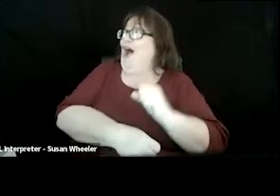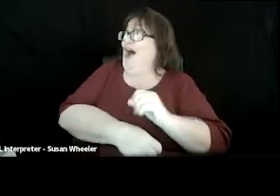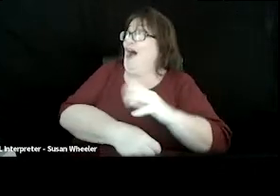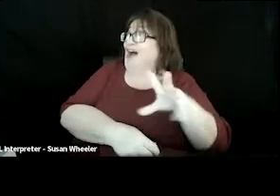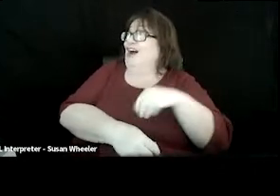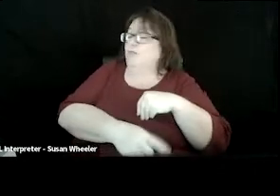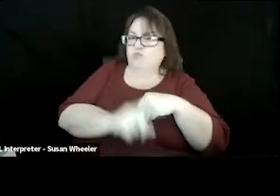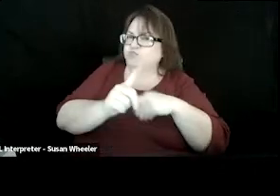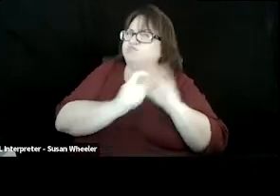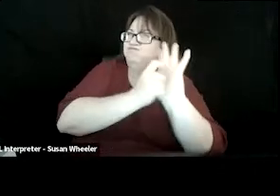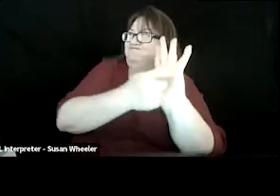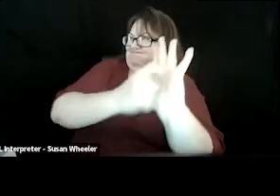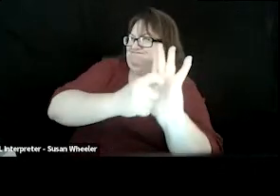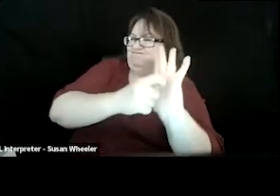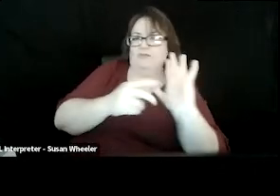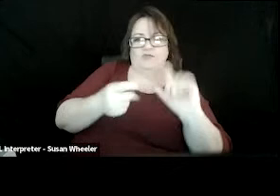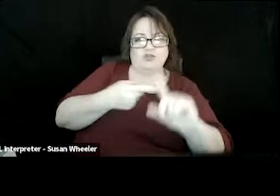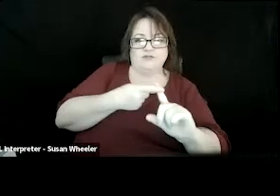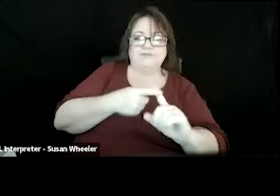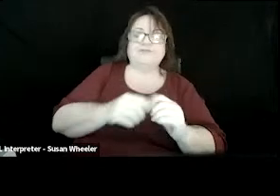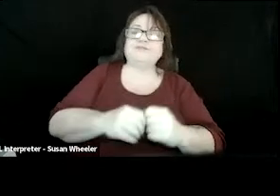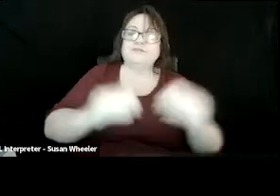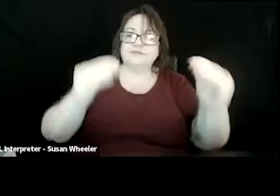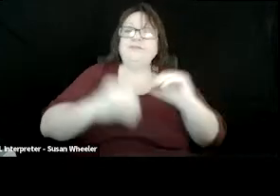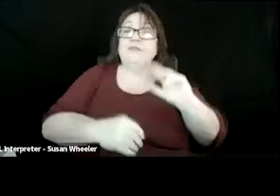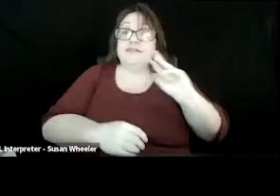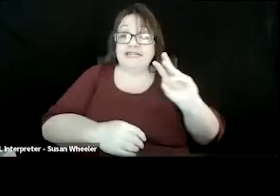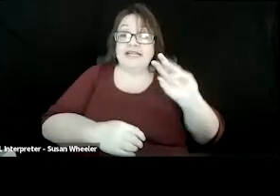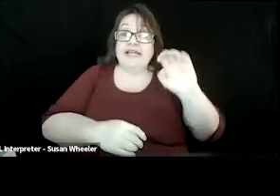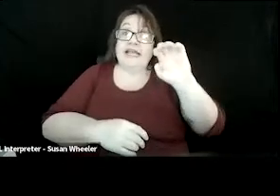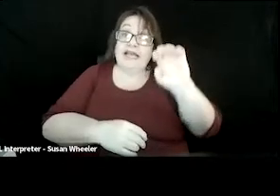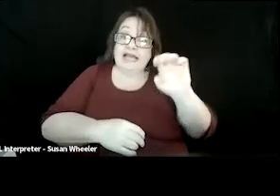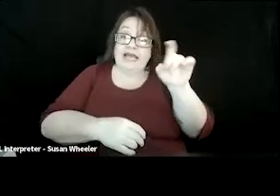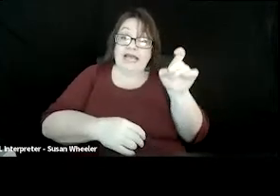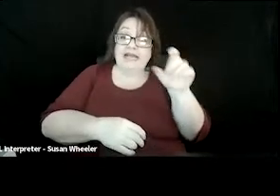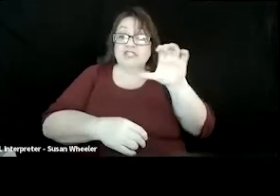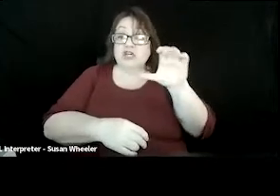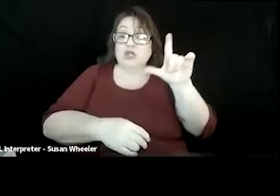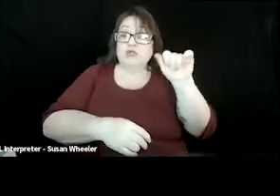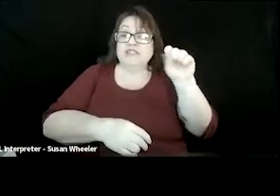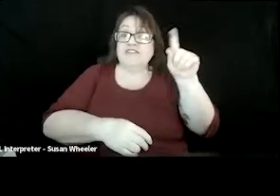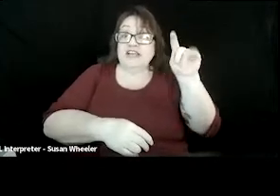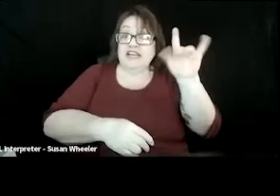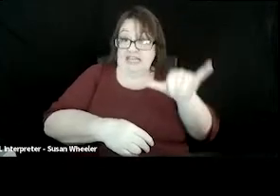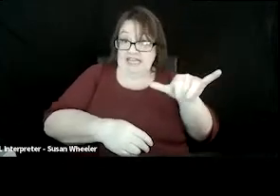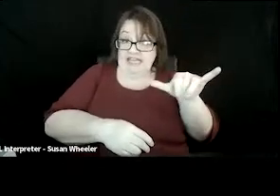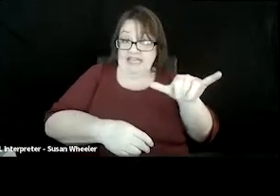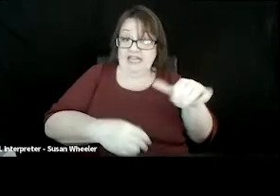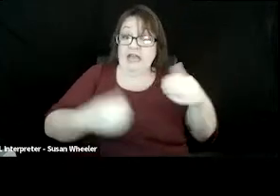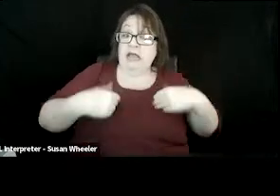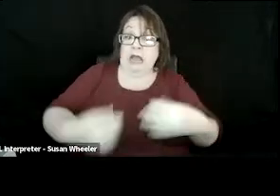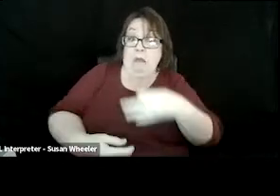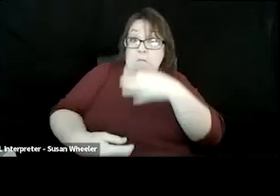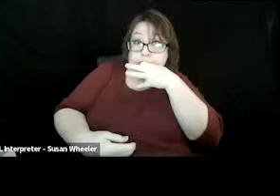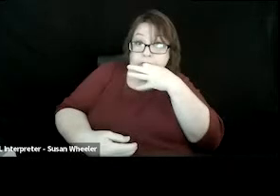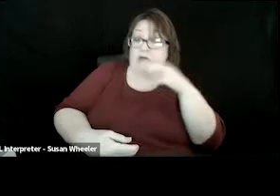Exclusivity, can I freelance for ESPN on the side? Can I write a book? Can I have my own website?